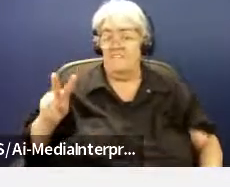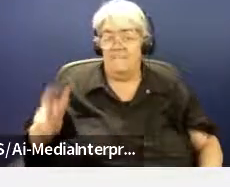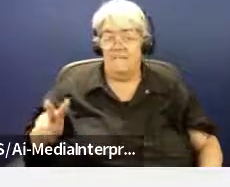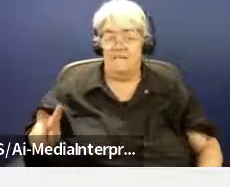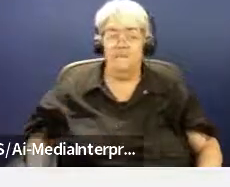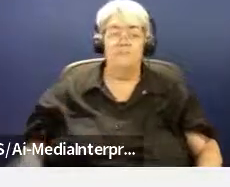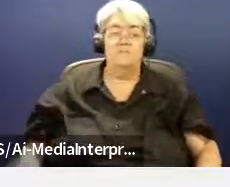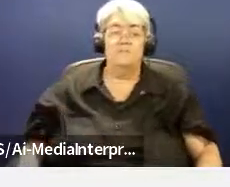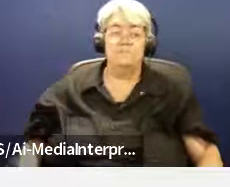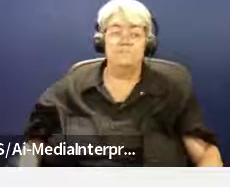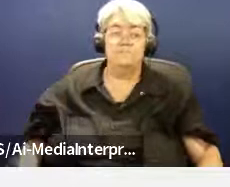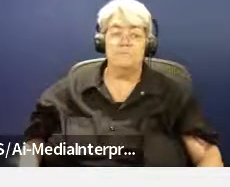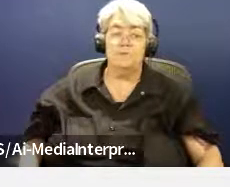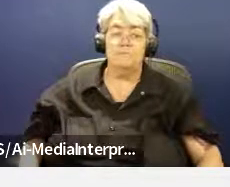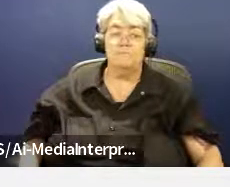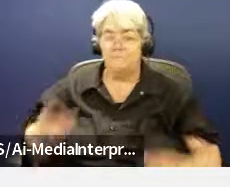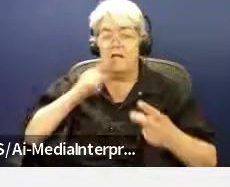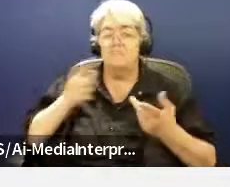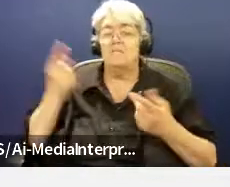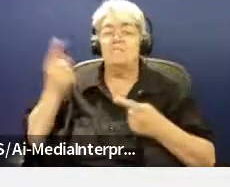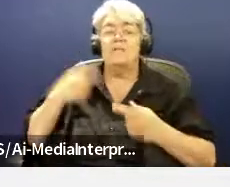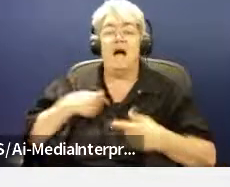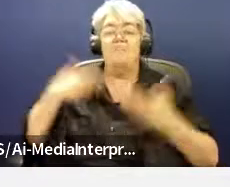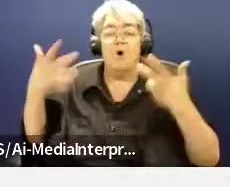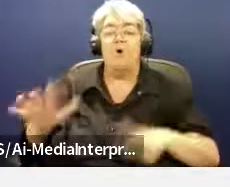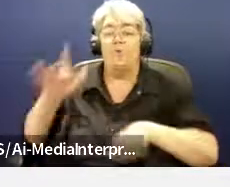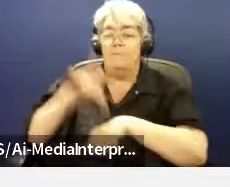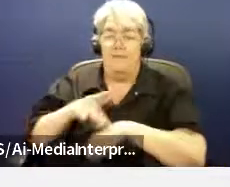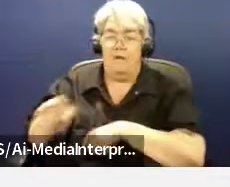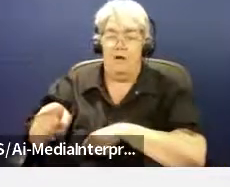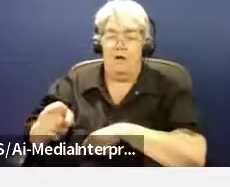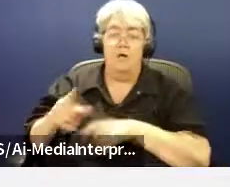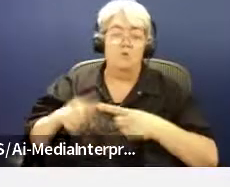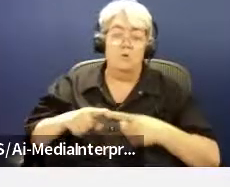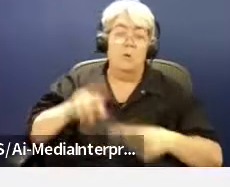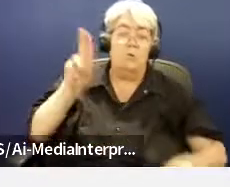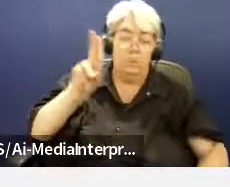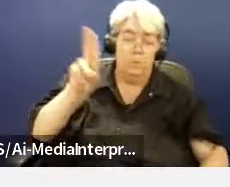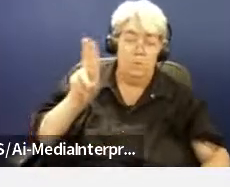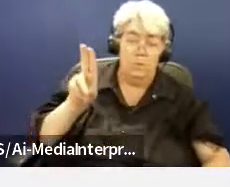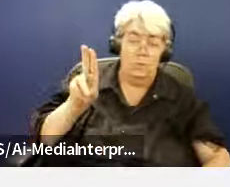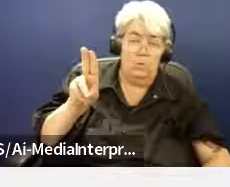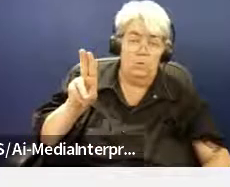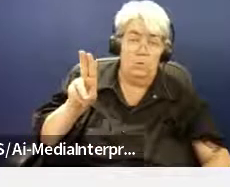Now every time I press V the next link that goes to is a visited link where